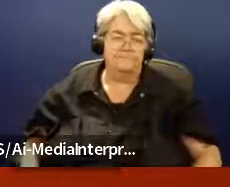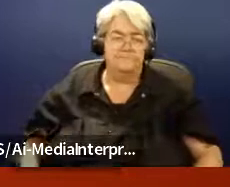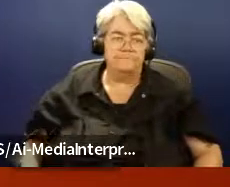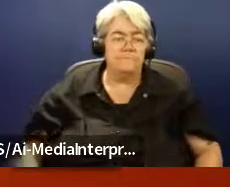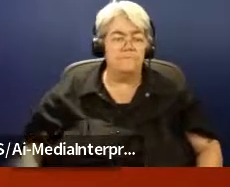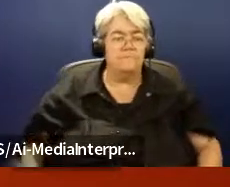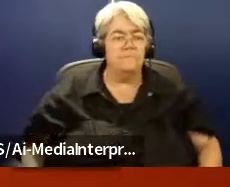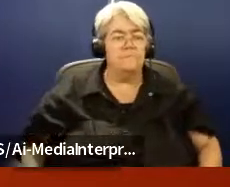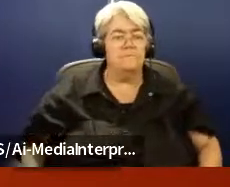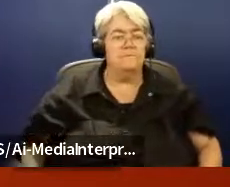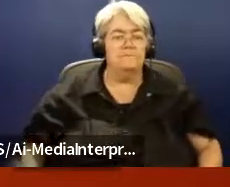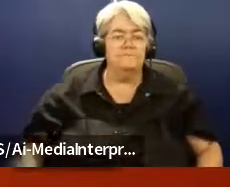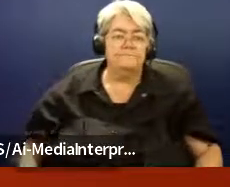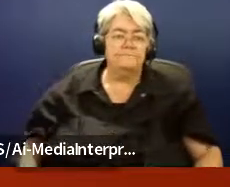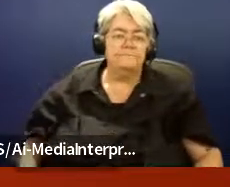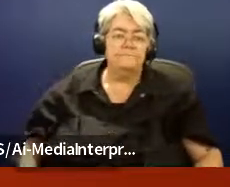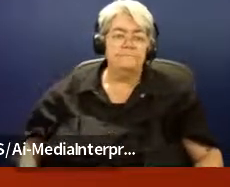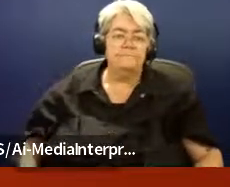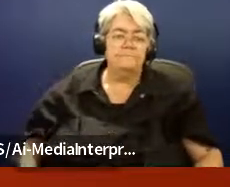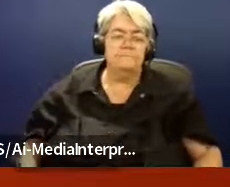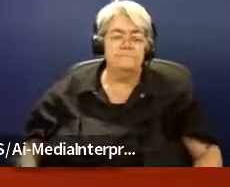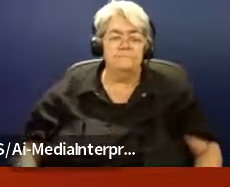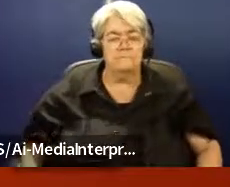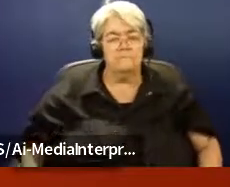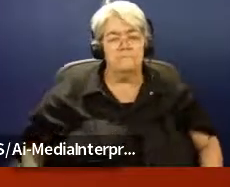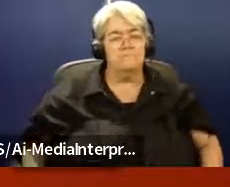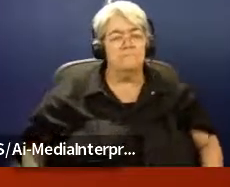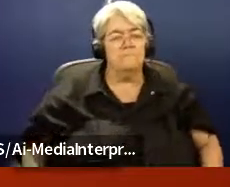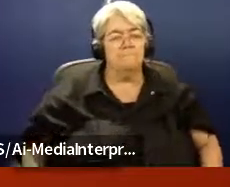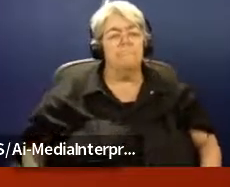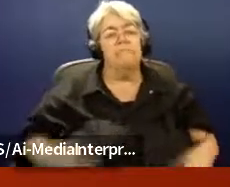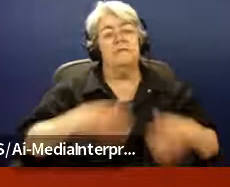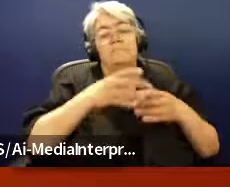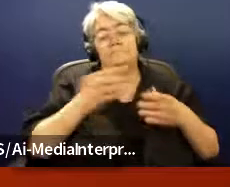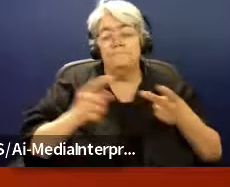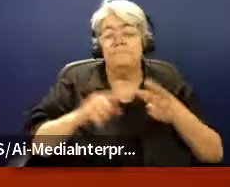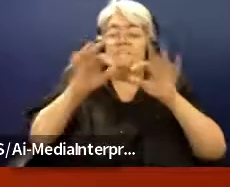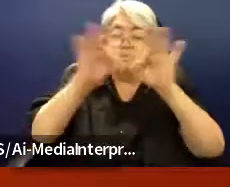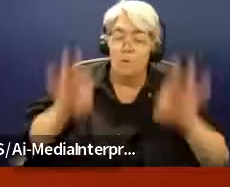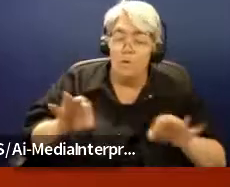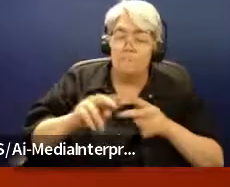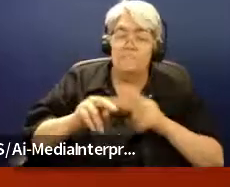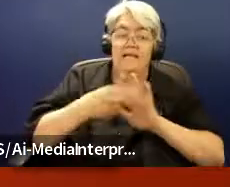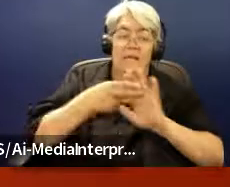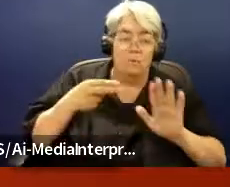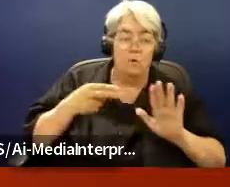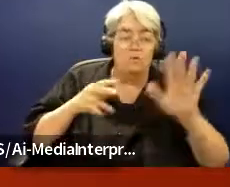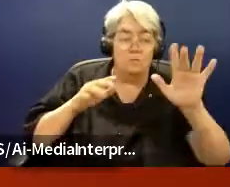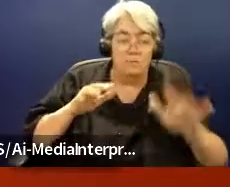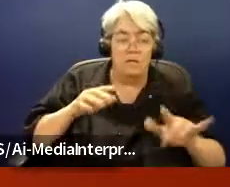4.5 to 1 ratio or 3 to 1 ratio for large print text. We are going to show how you can test this.